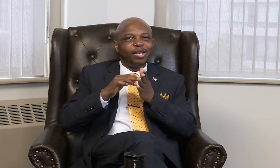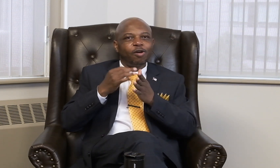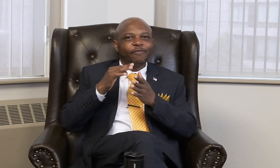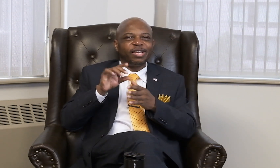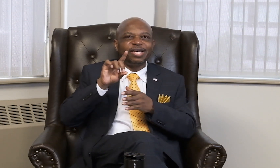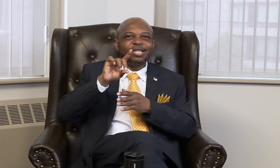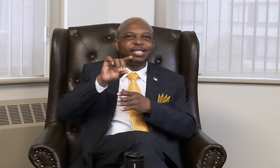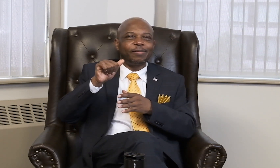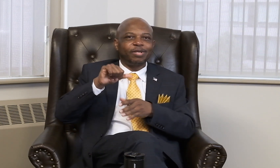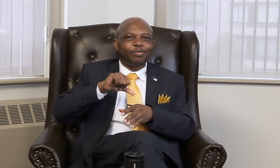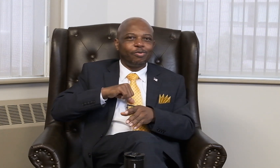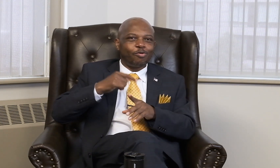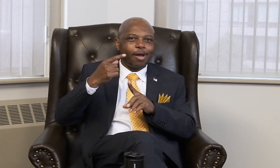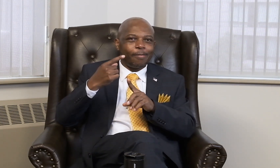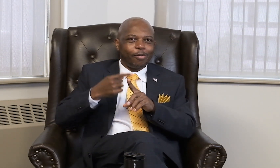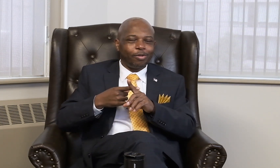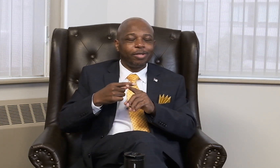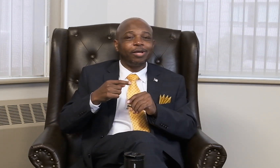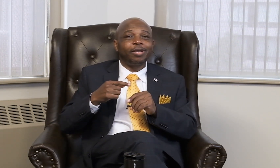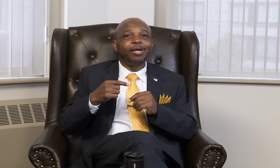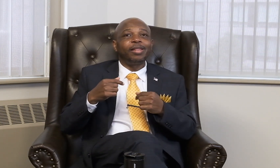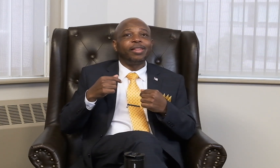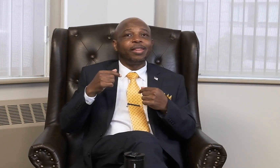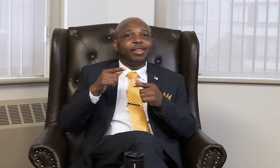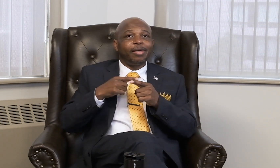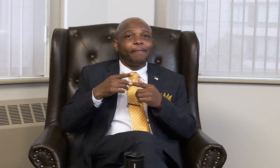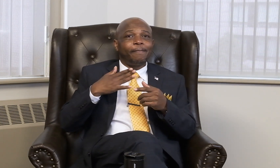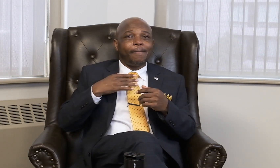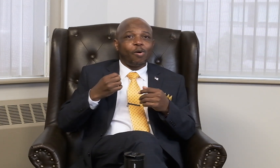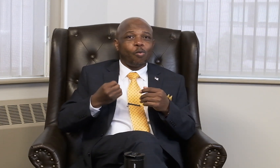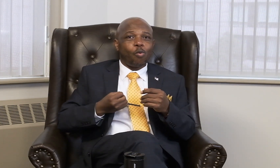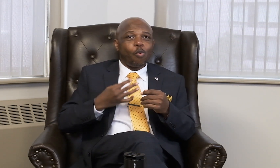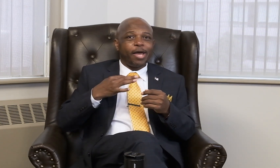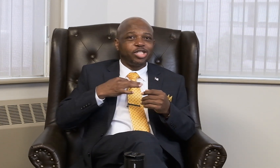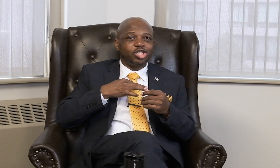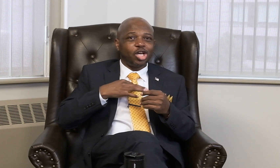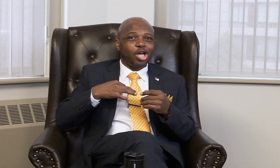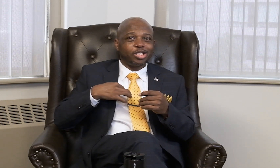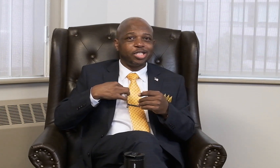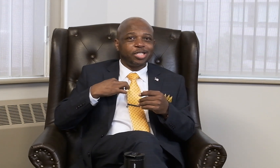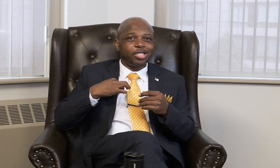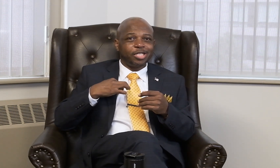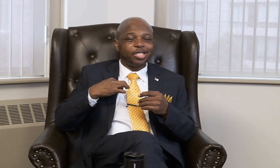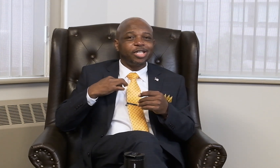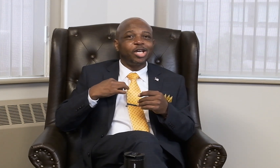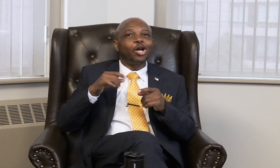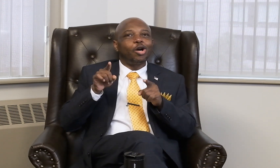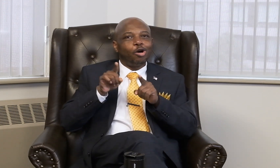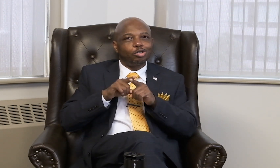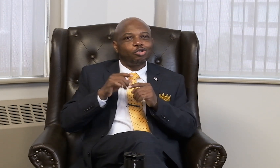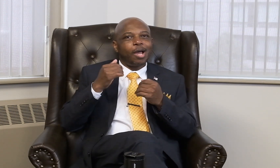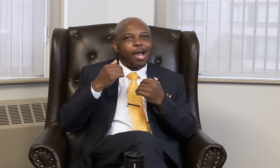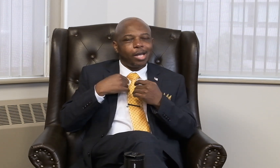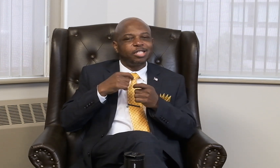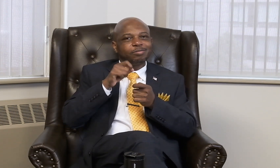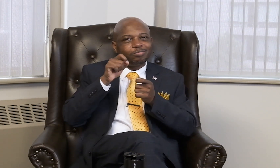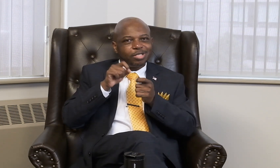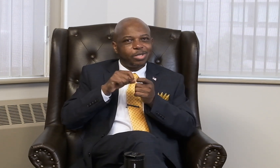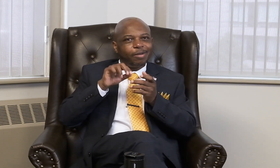to disability pride month), I have a white button-down shirt (the color white also has